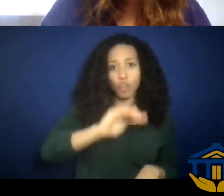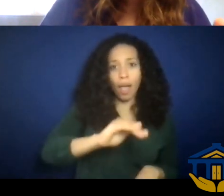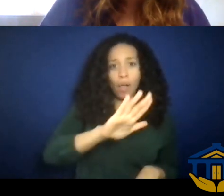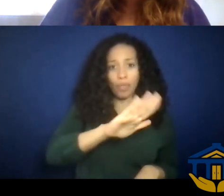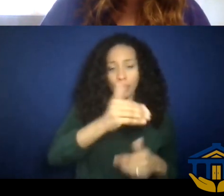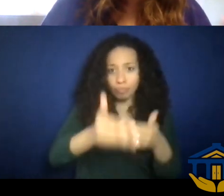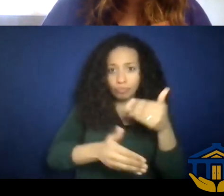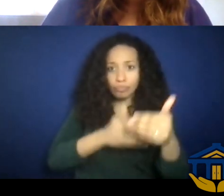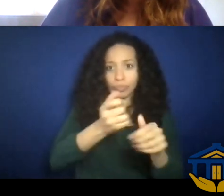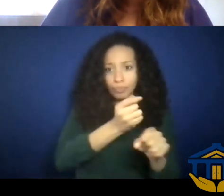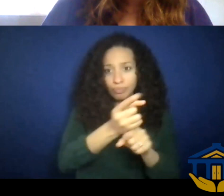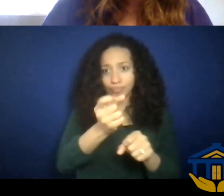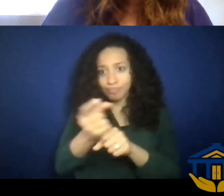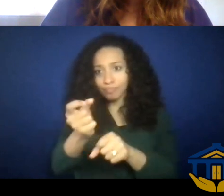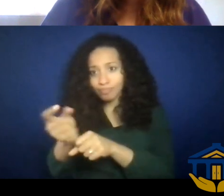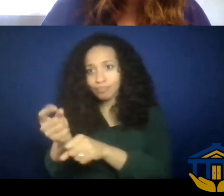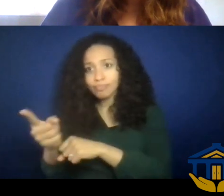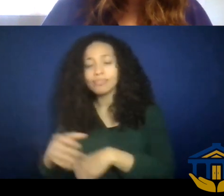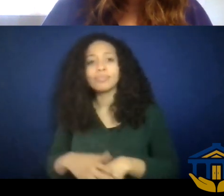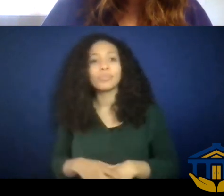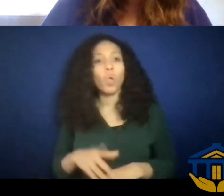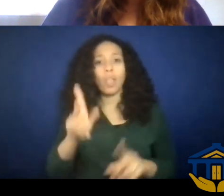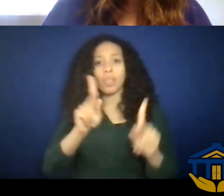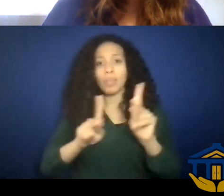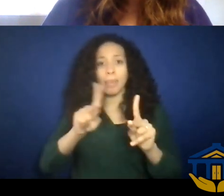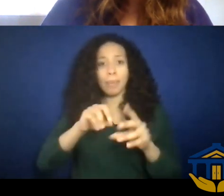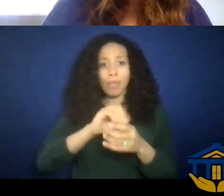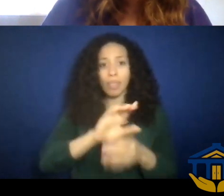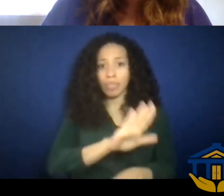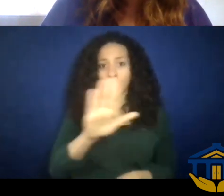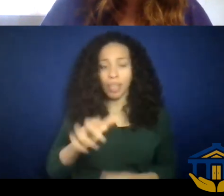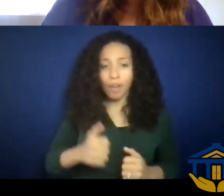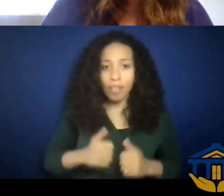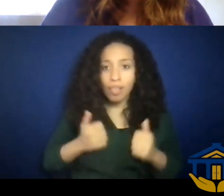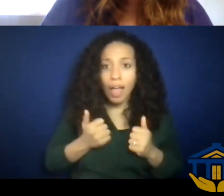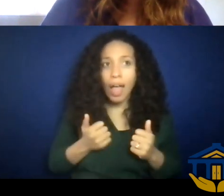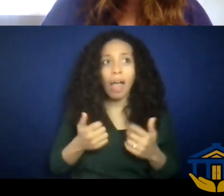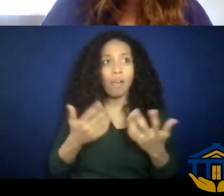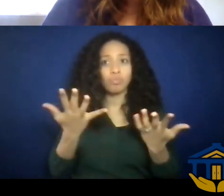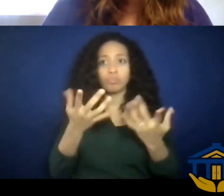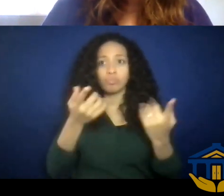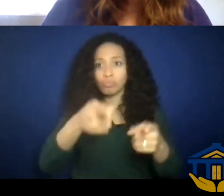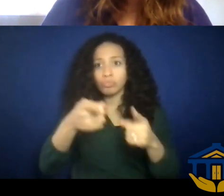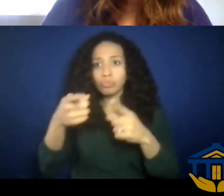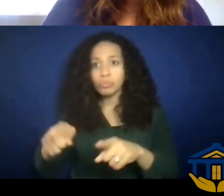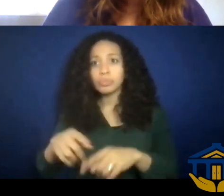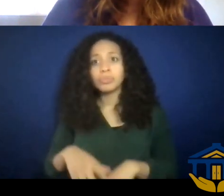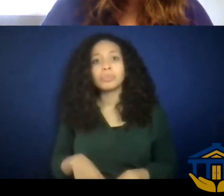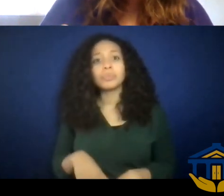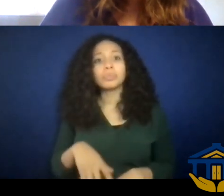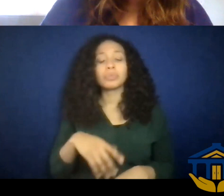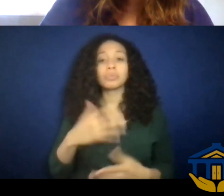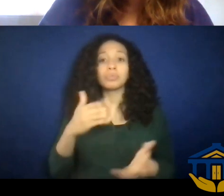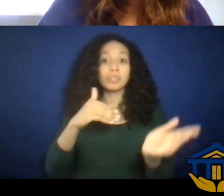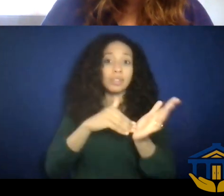lives and things that are occurring like providers that are working with your child, experts that